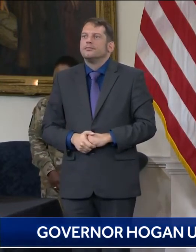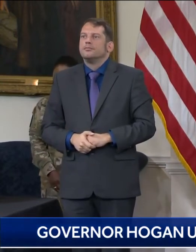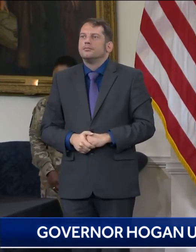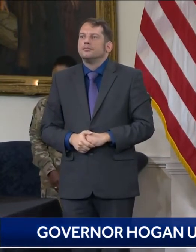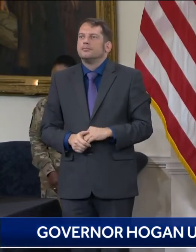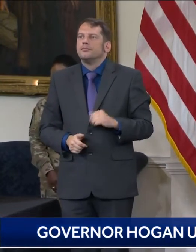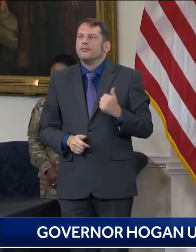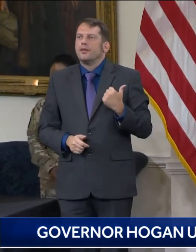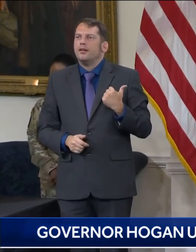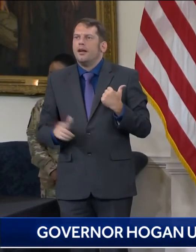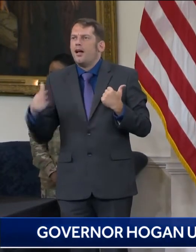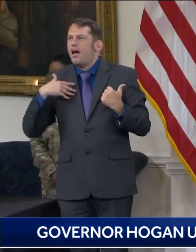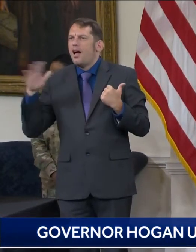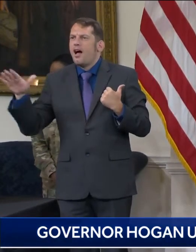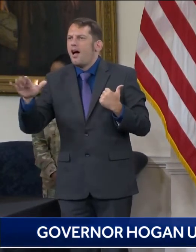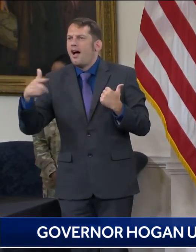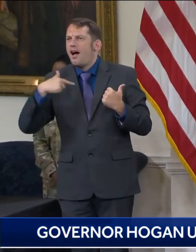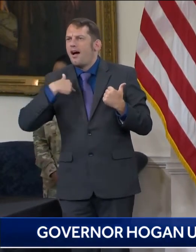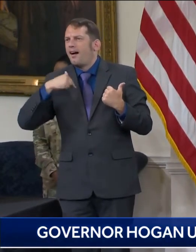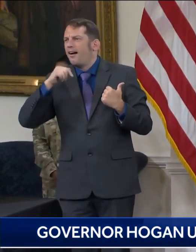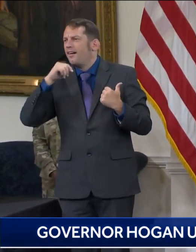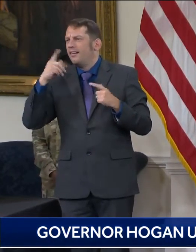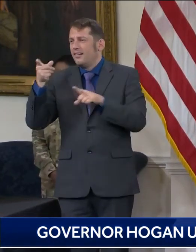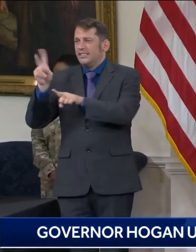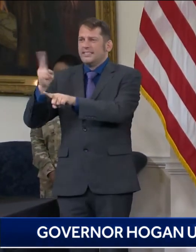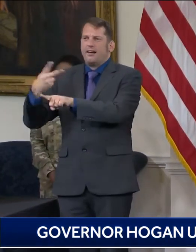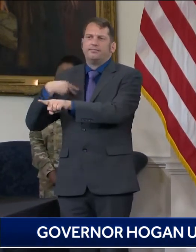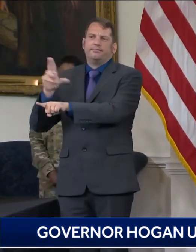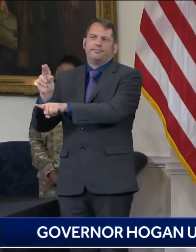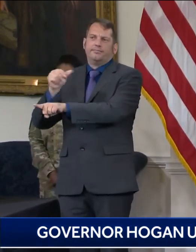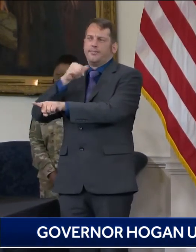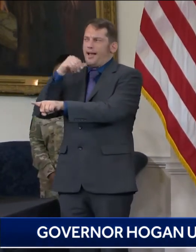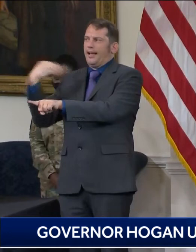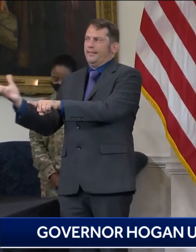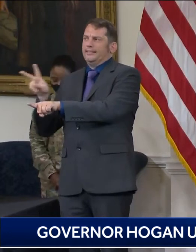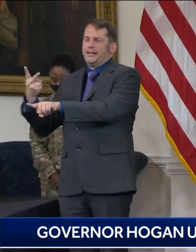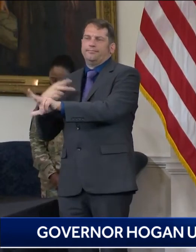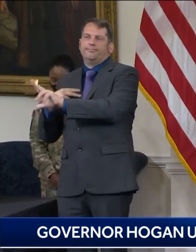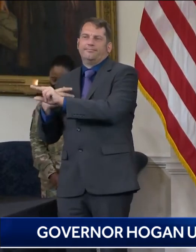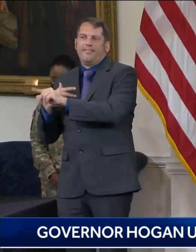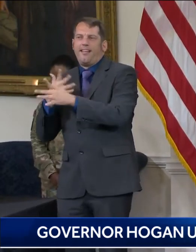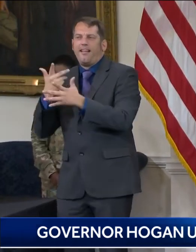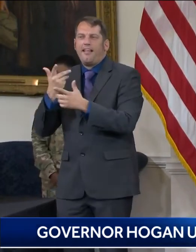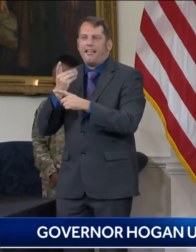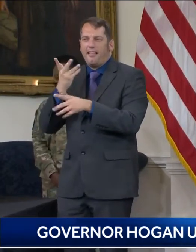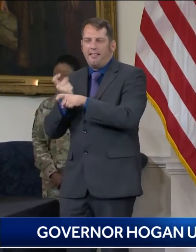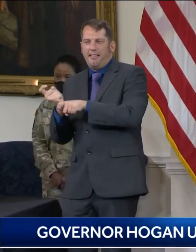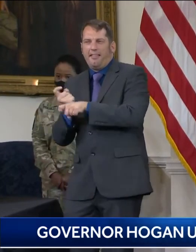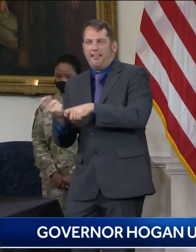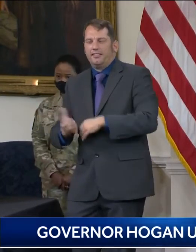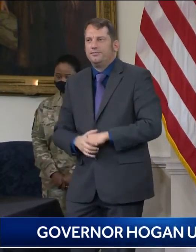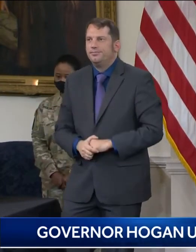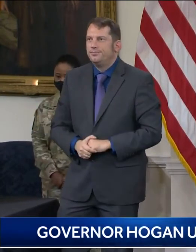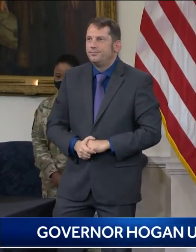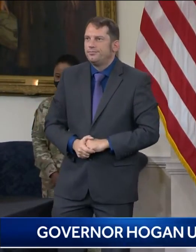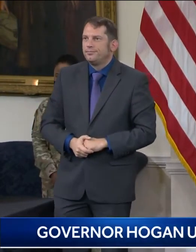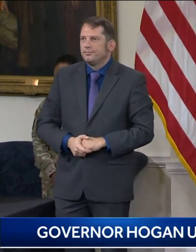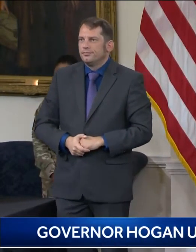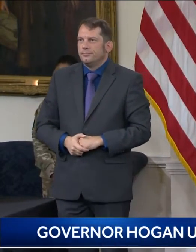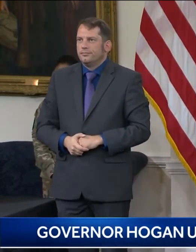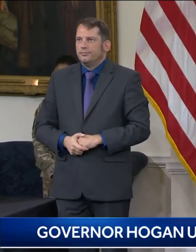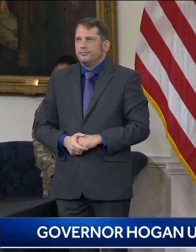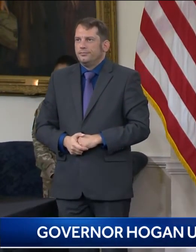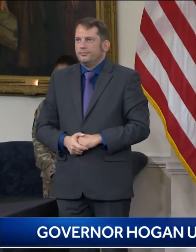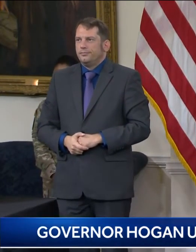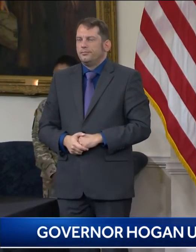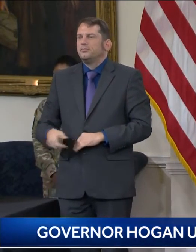I THINK I SKIPPED YOU.